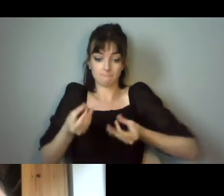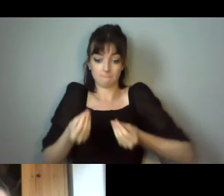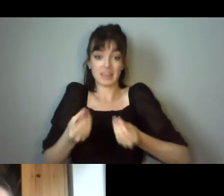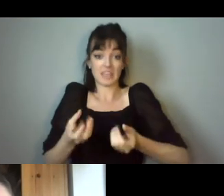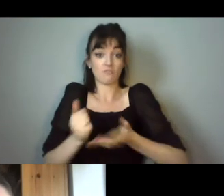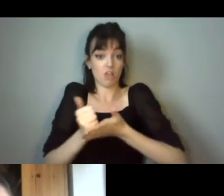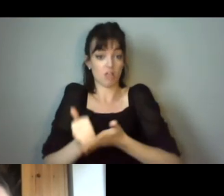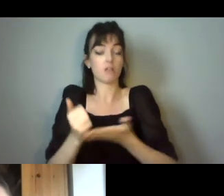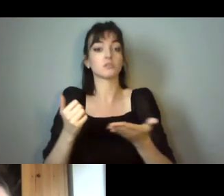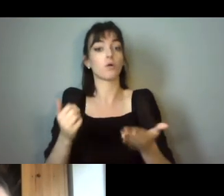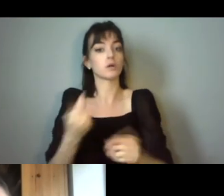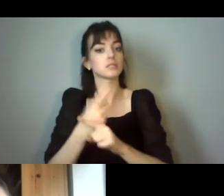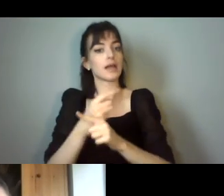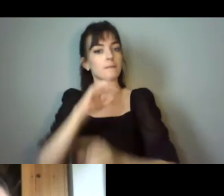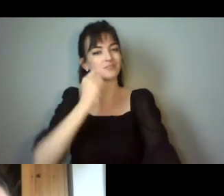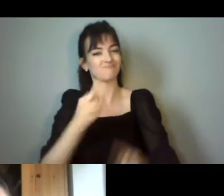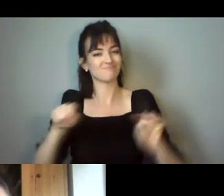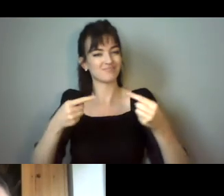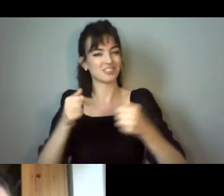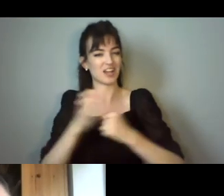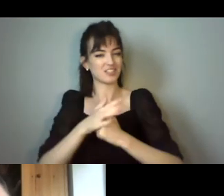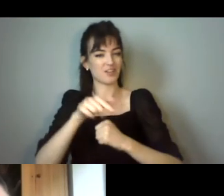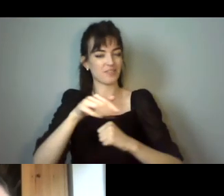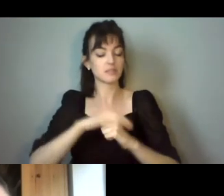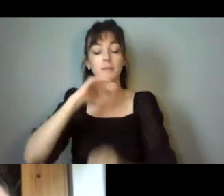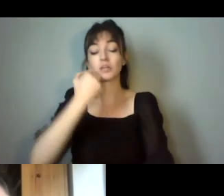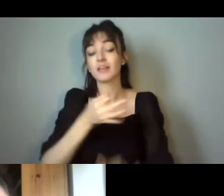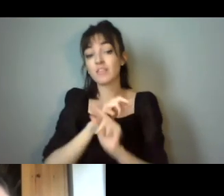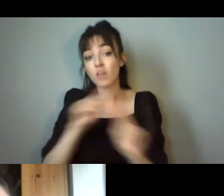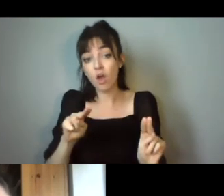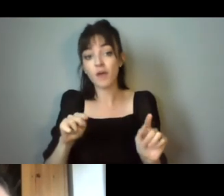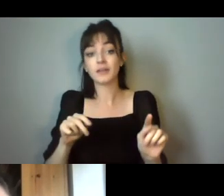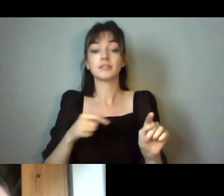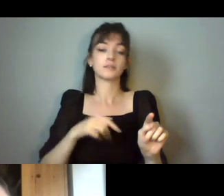because that's one of the challenges of people, because otherwise, it feels like everything is